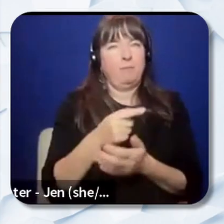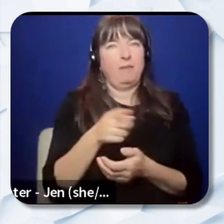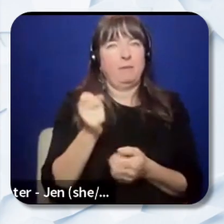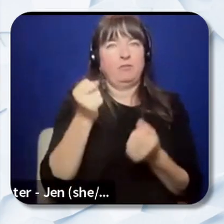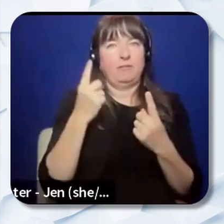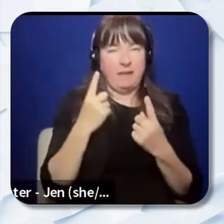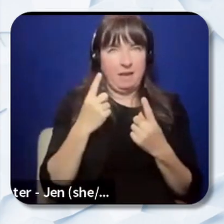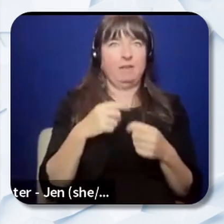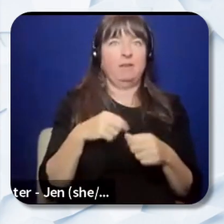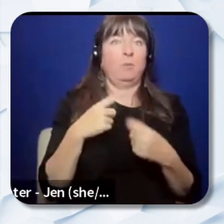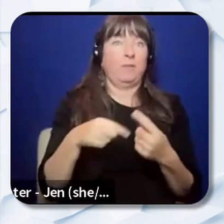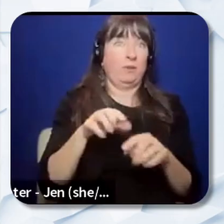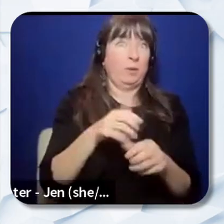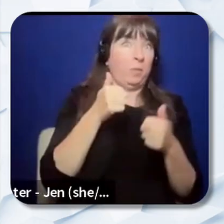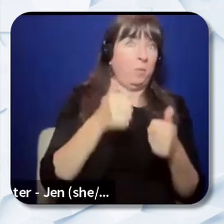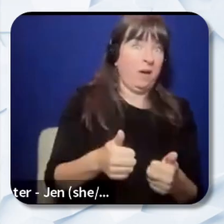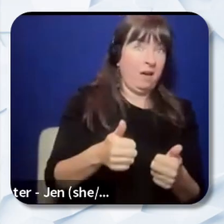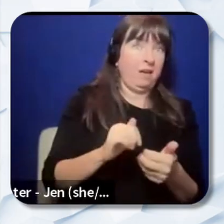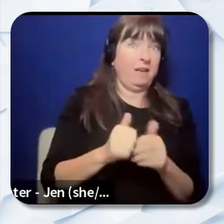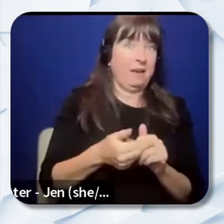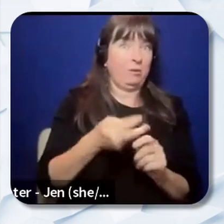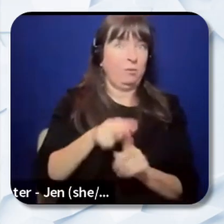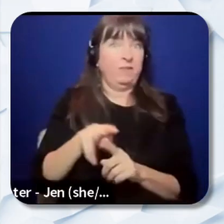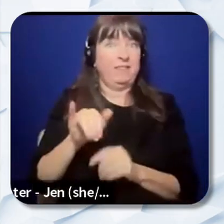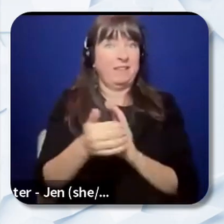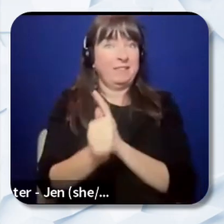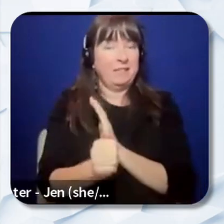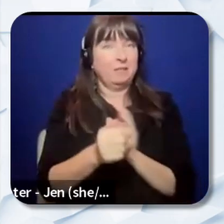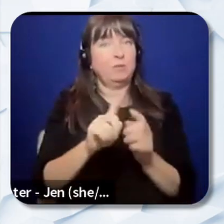doing it when they're doing it well and how to carry over that skill set into other areas of